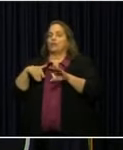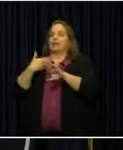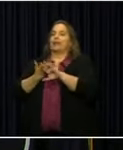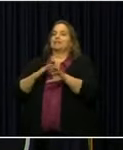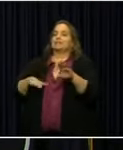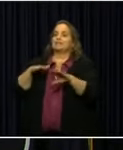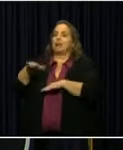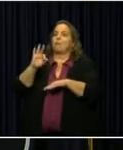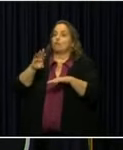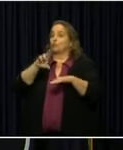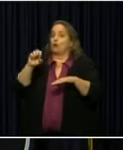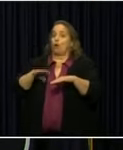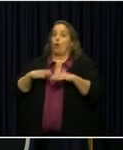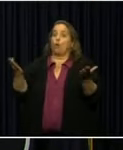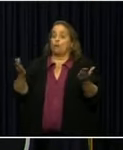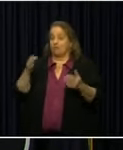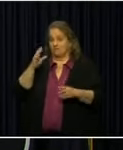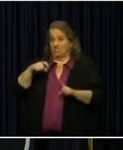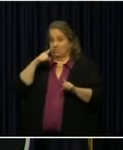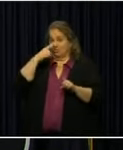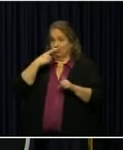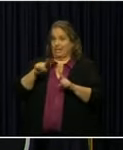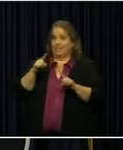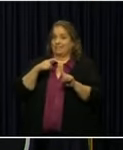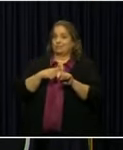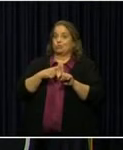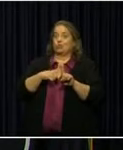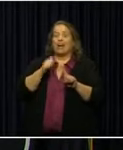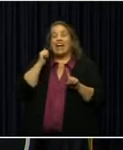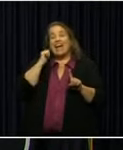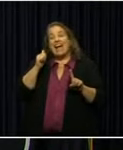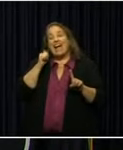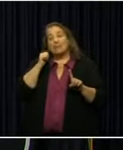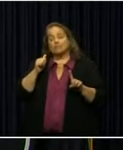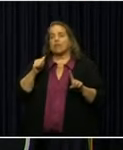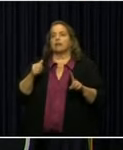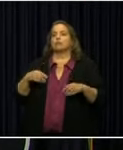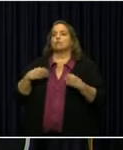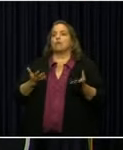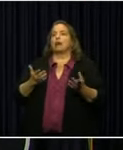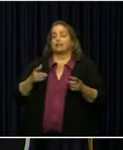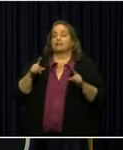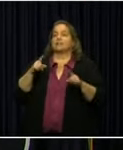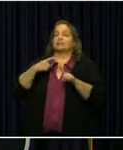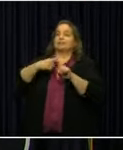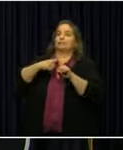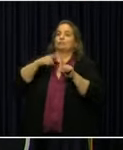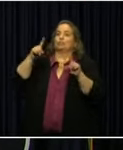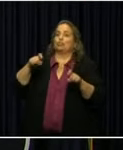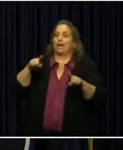IT IS CERTAINLY WHAT IS BEST FOR YOUR EMPLOYEES.